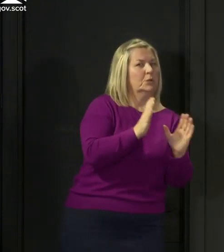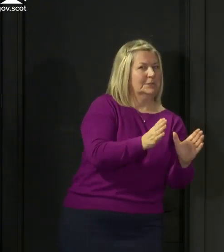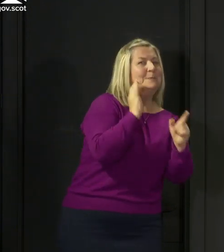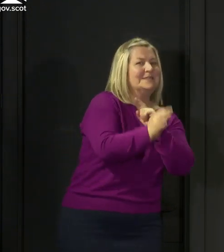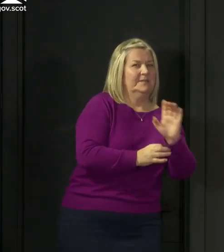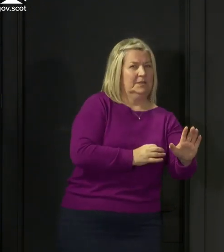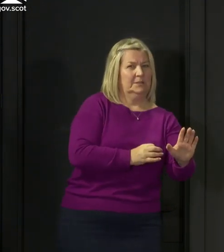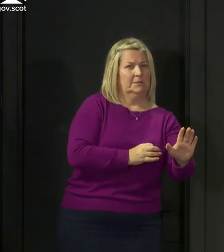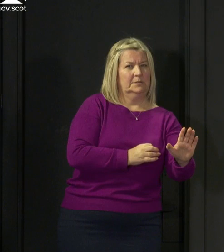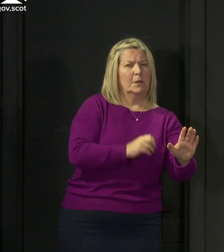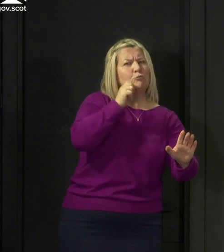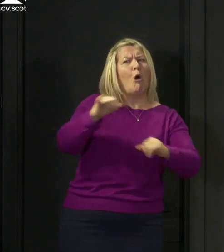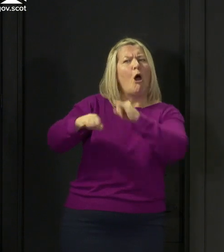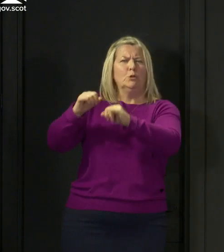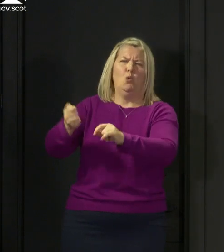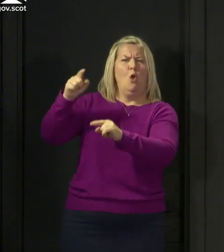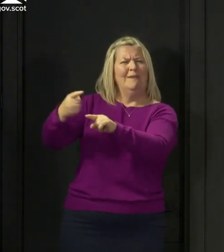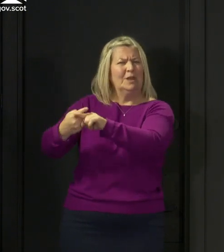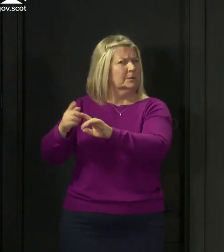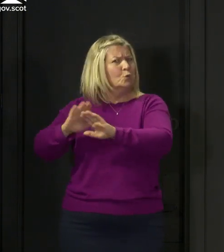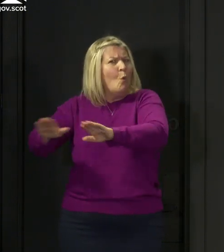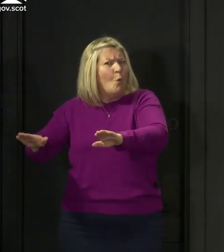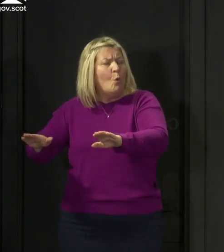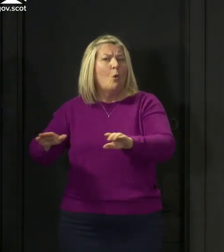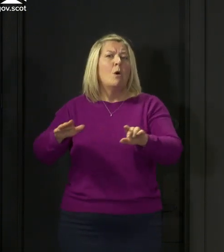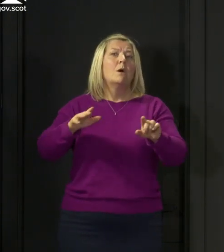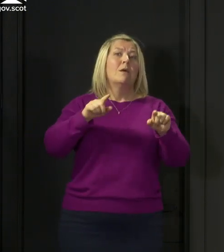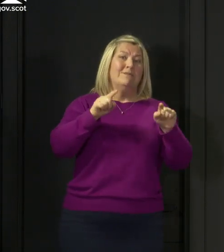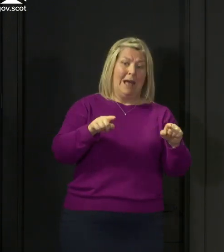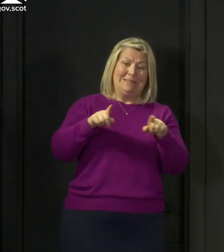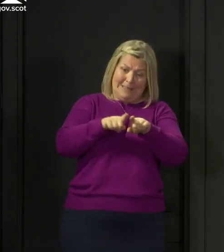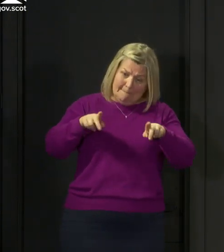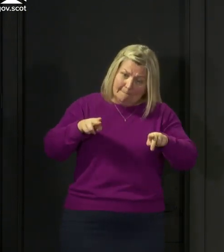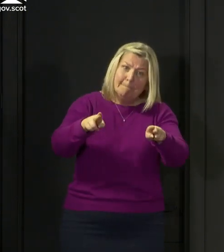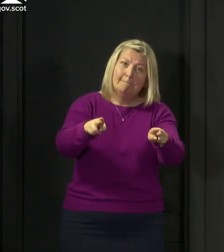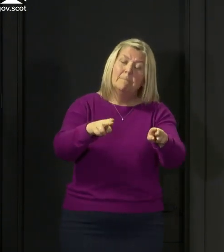Now, I said I think last week, within a four nations approach, which the four nations approach